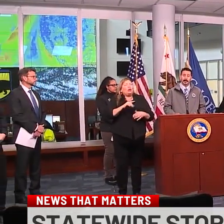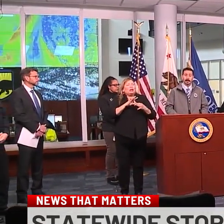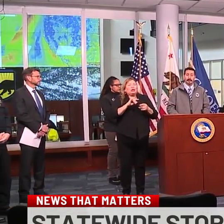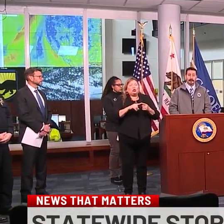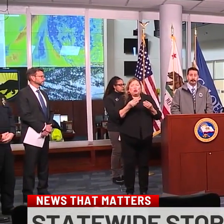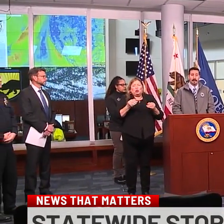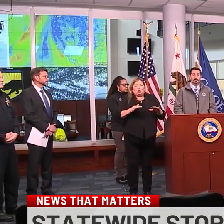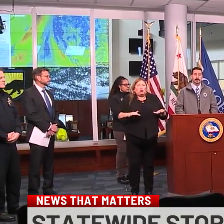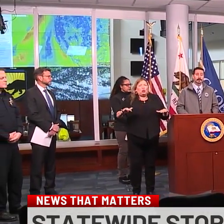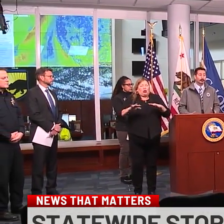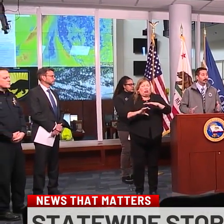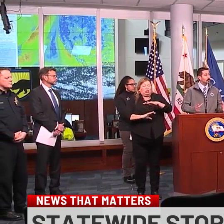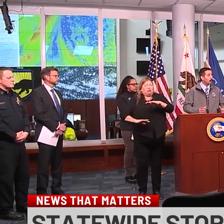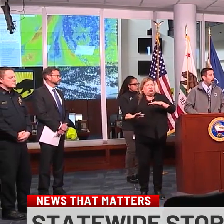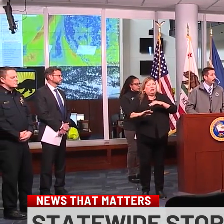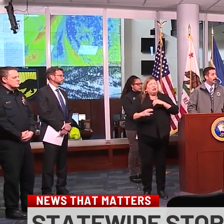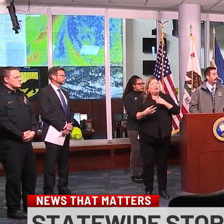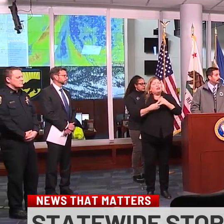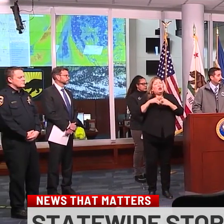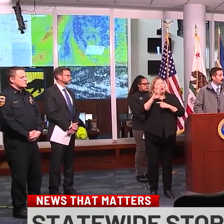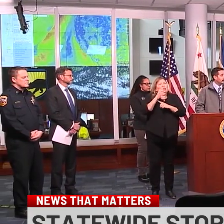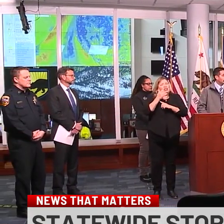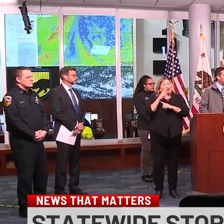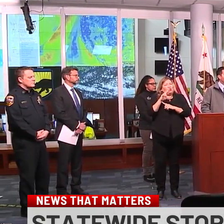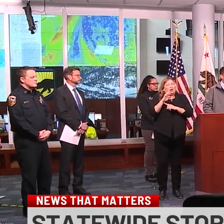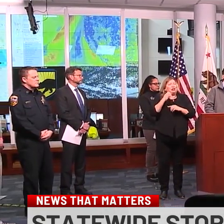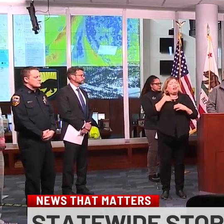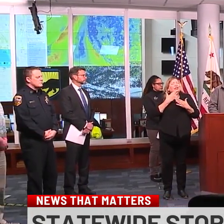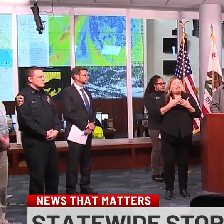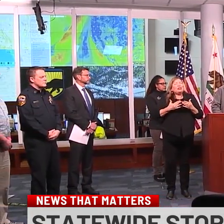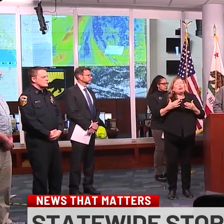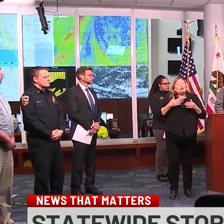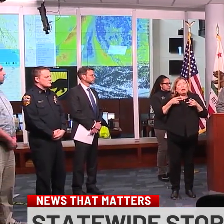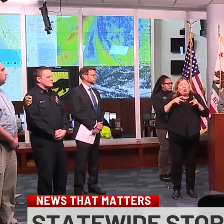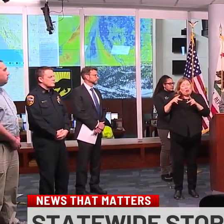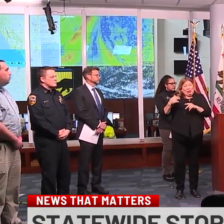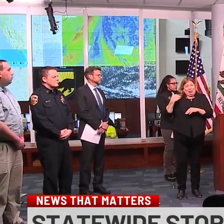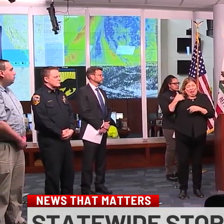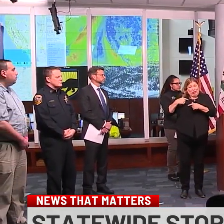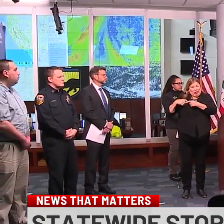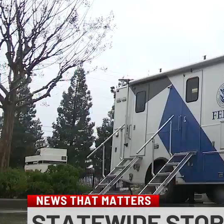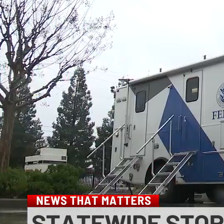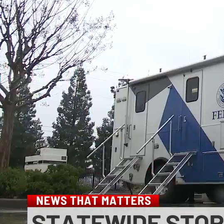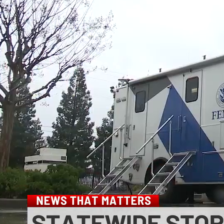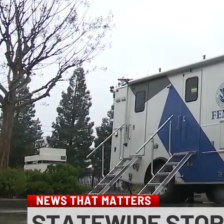ASKING THE TO PLEASE LIMIT THE PEAK OF THE STORM. STATE LEADERS ARE ASKING RESIDENTS